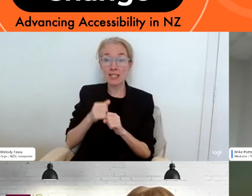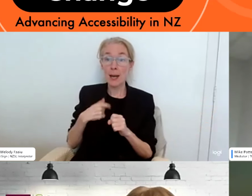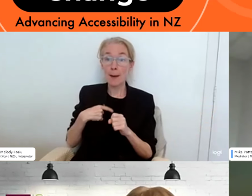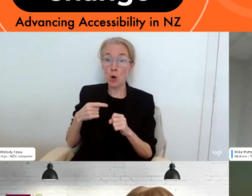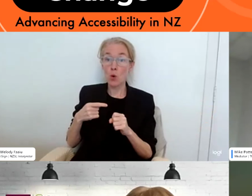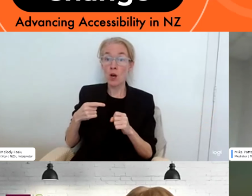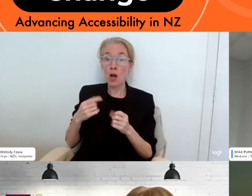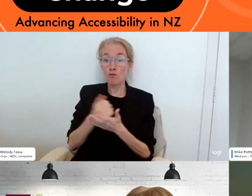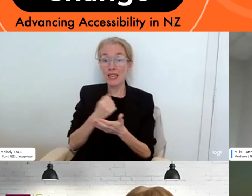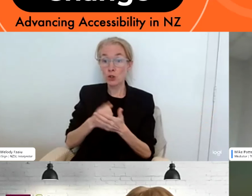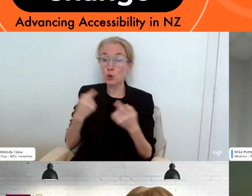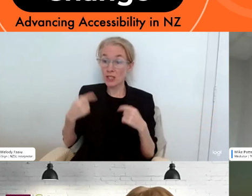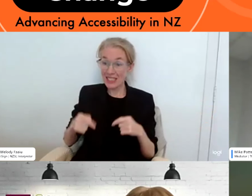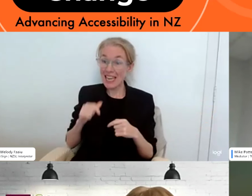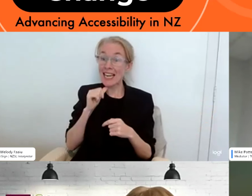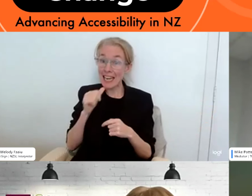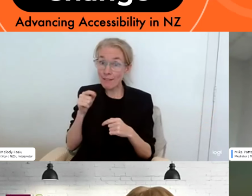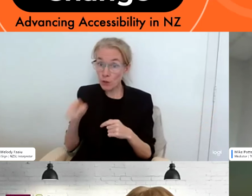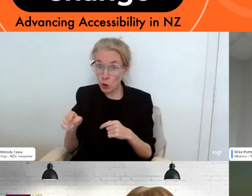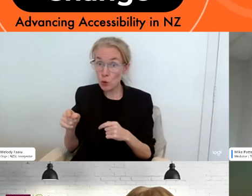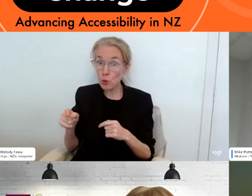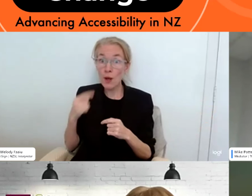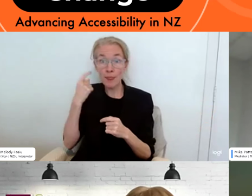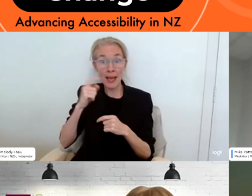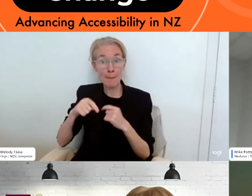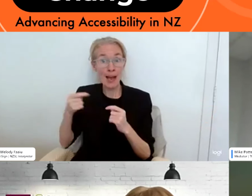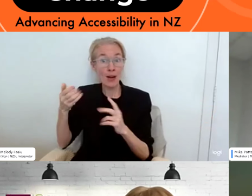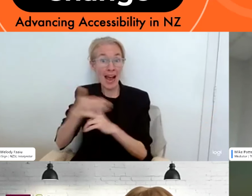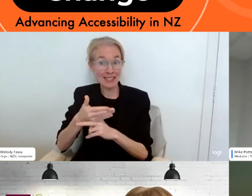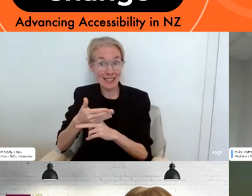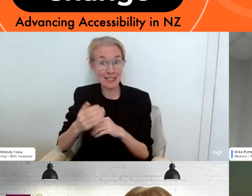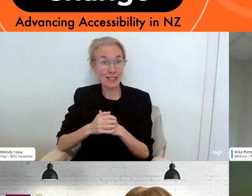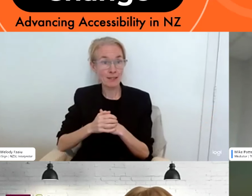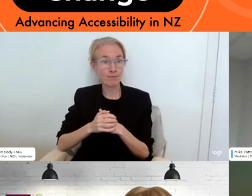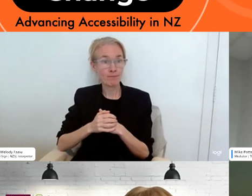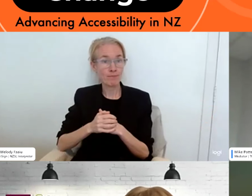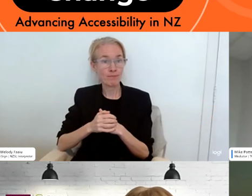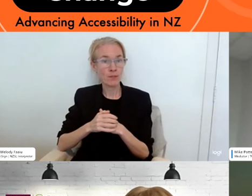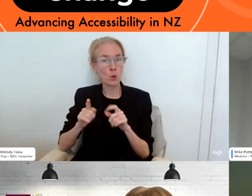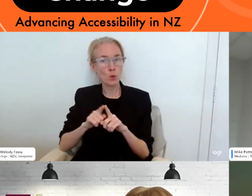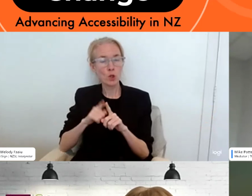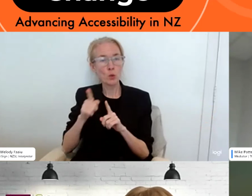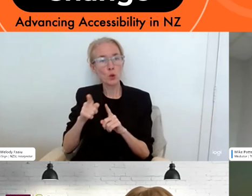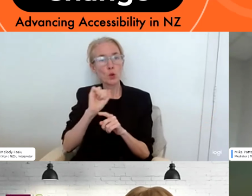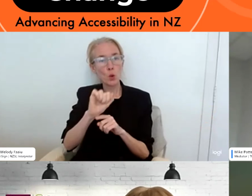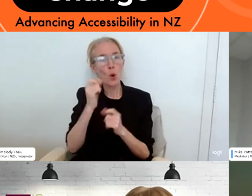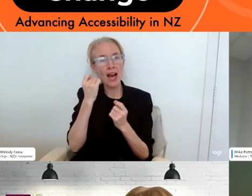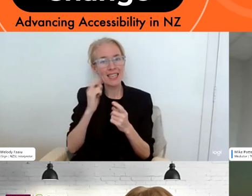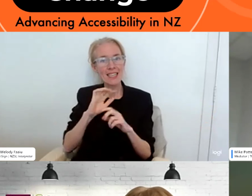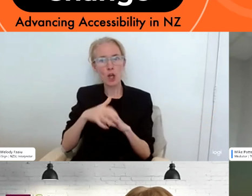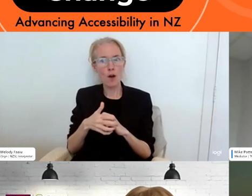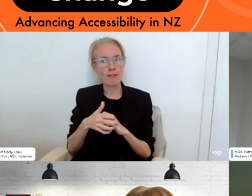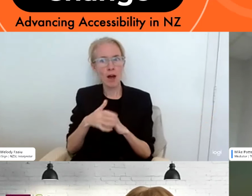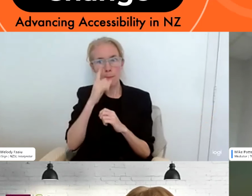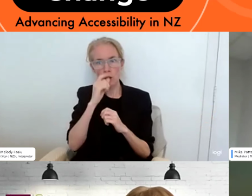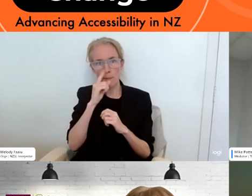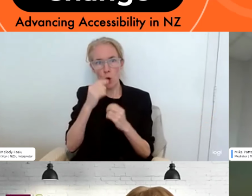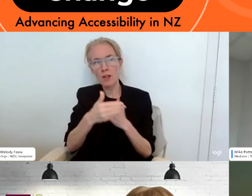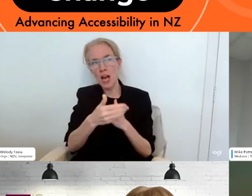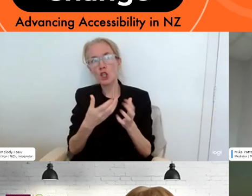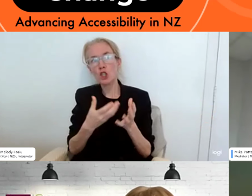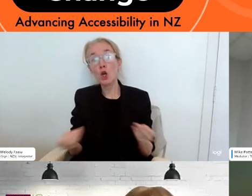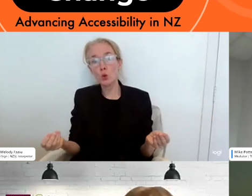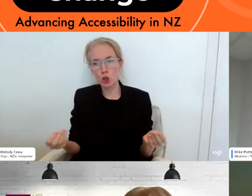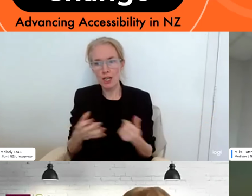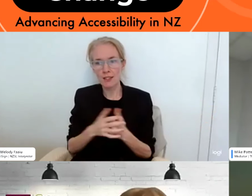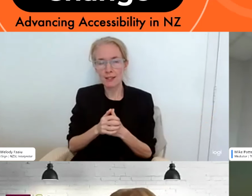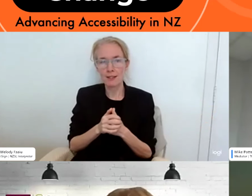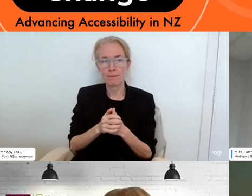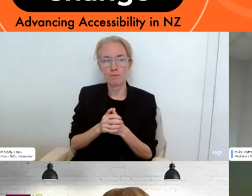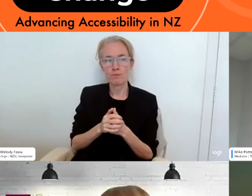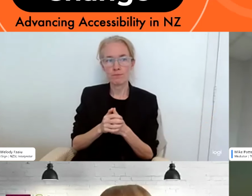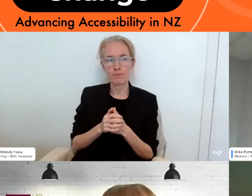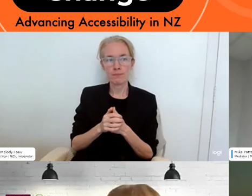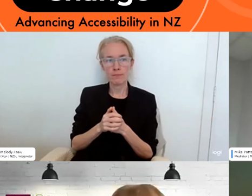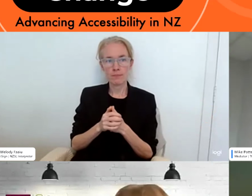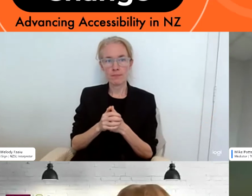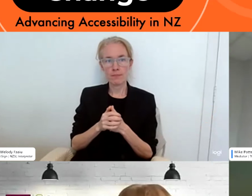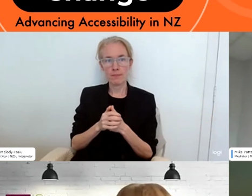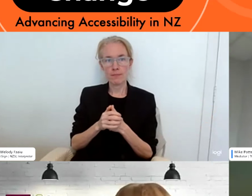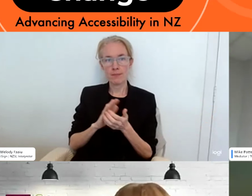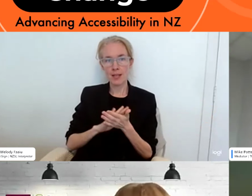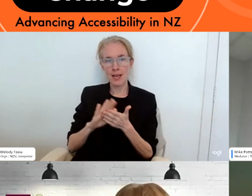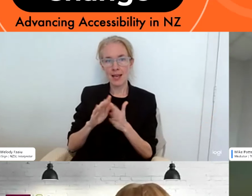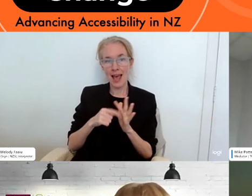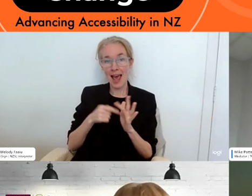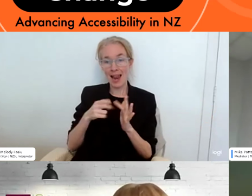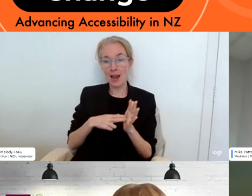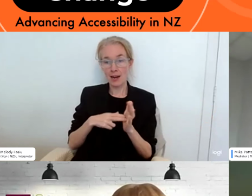for and potential solutions? In terms of accessibility legislation